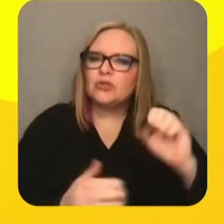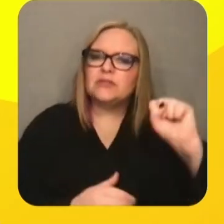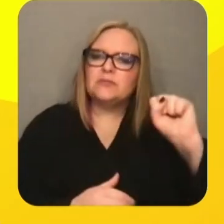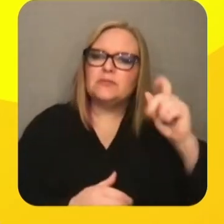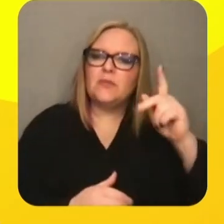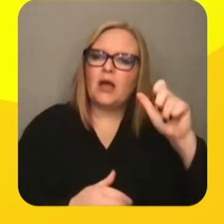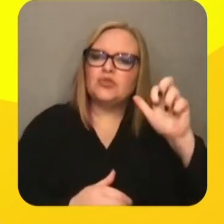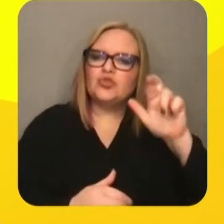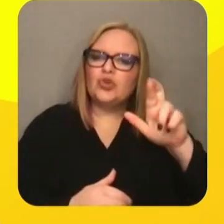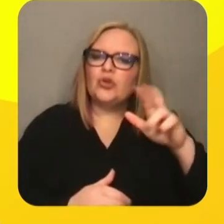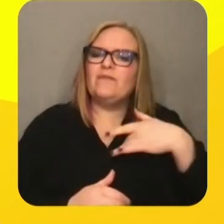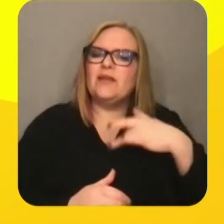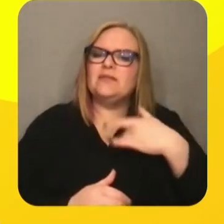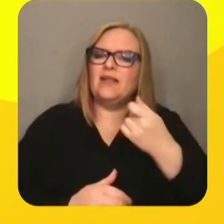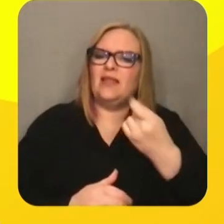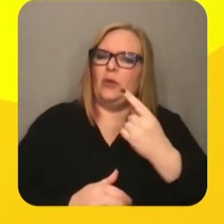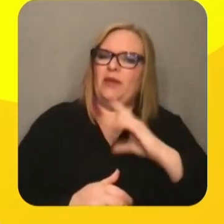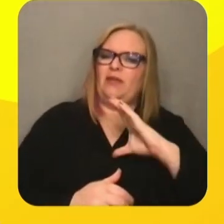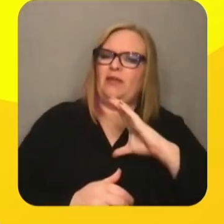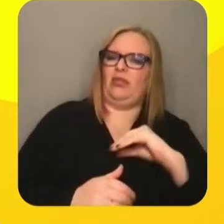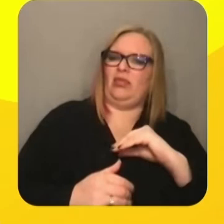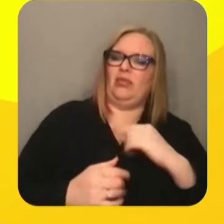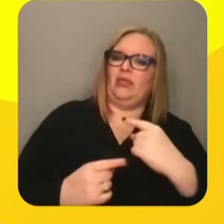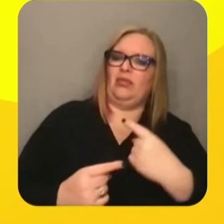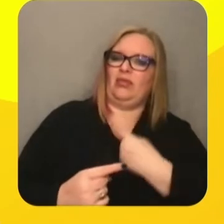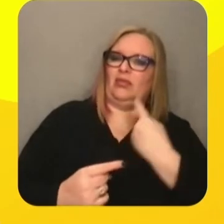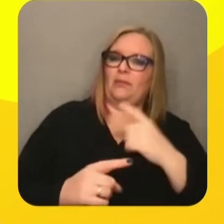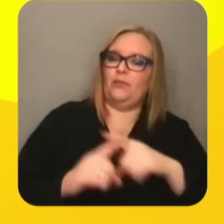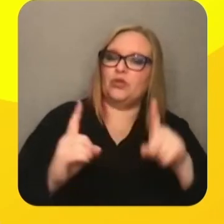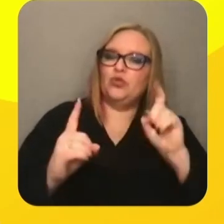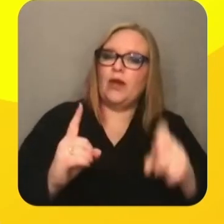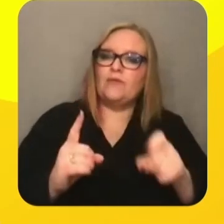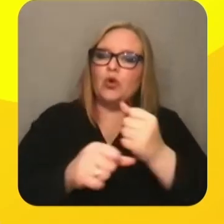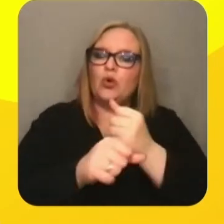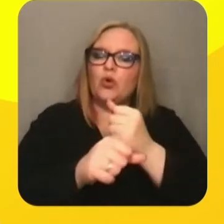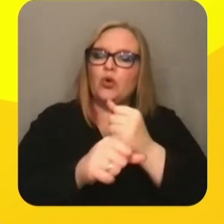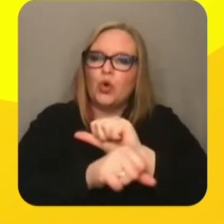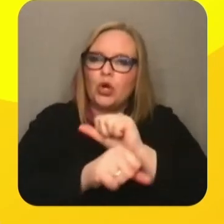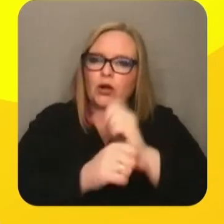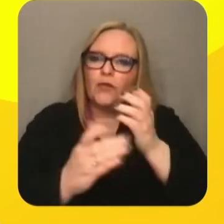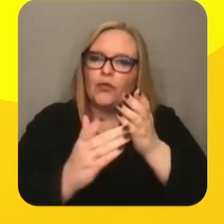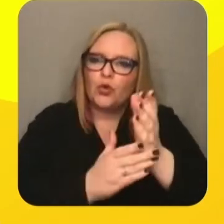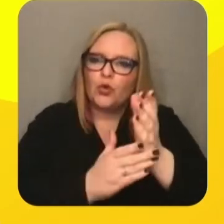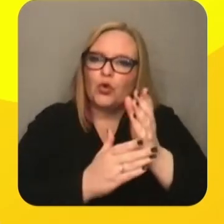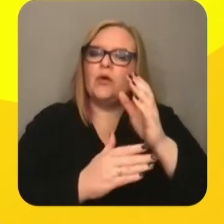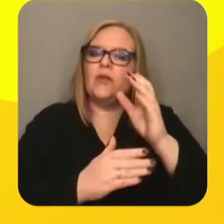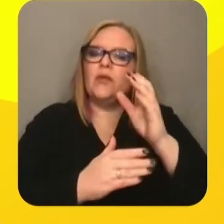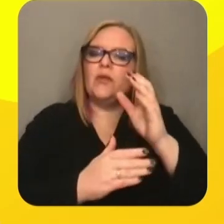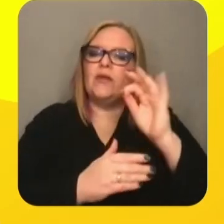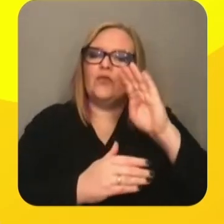but you need to have a framework through which the white men are actually invited into the room or participating in those discussions,